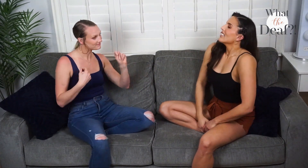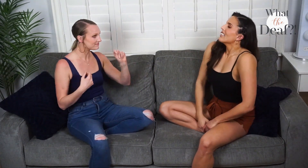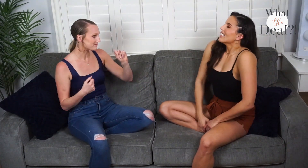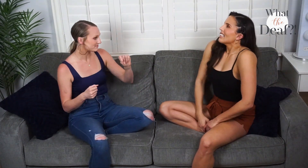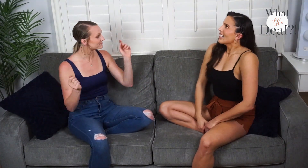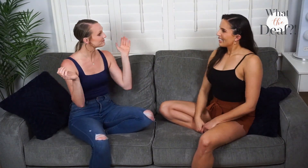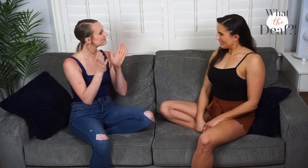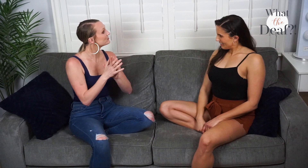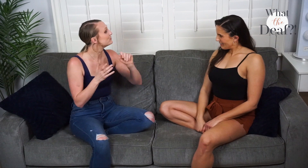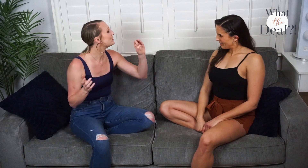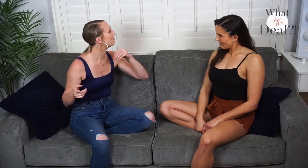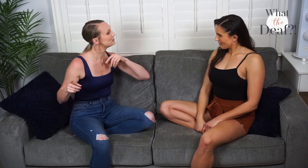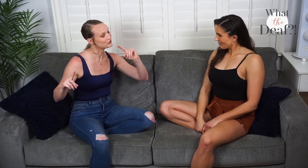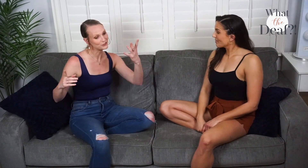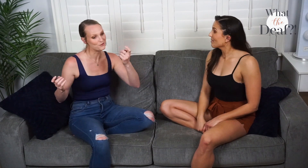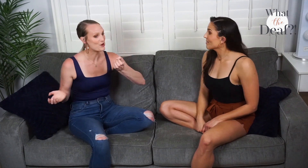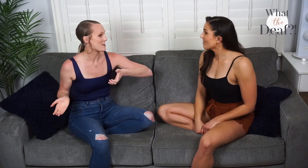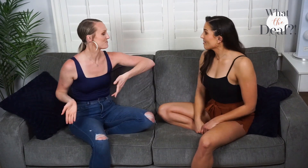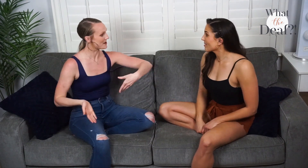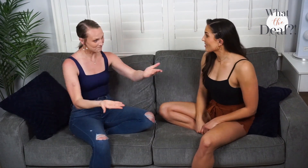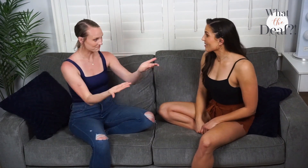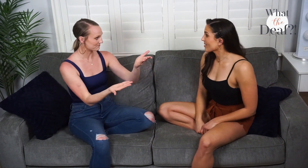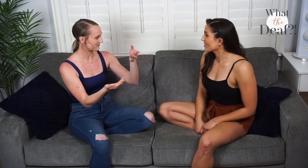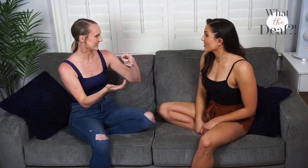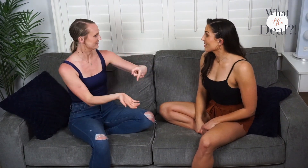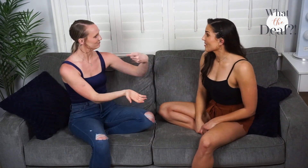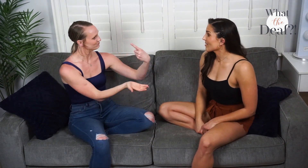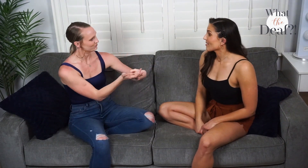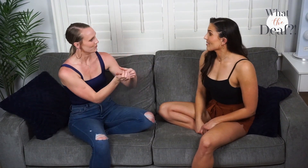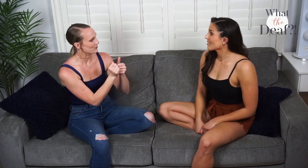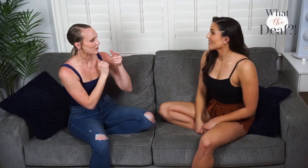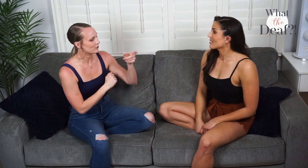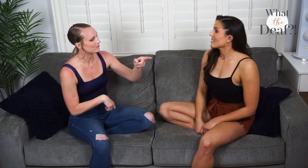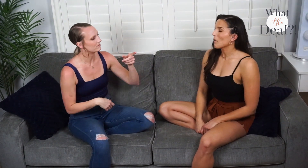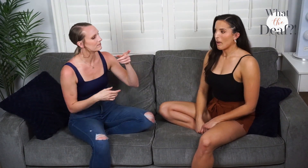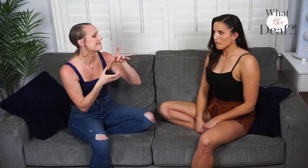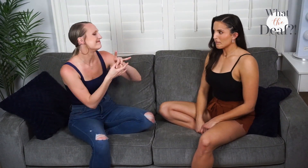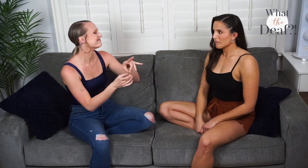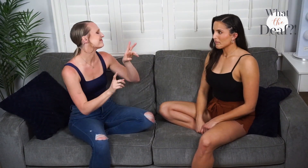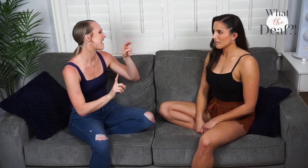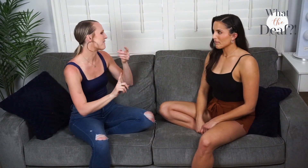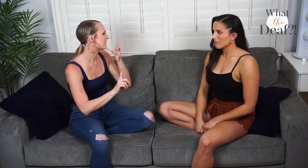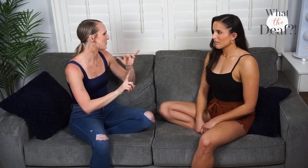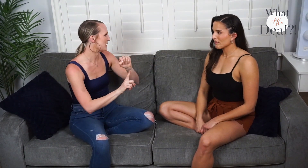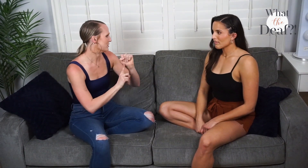So I just wanted to bring up this discussion with you. Okay. - Regarding an unfortunate